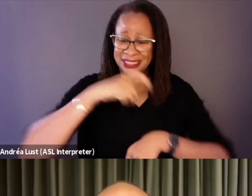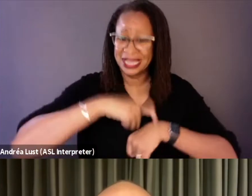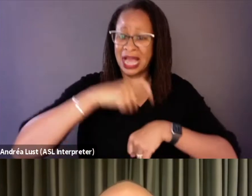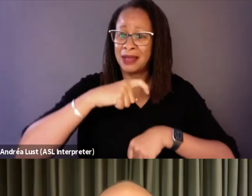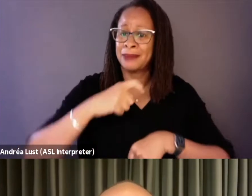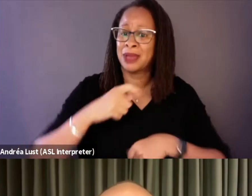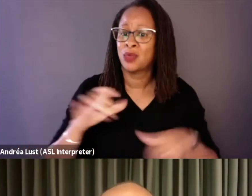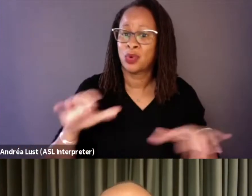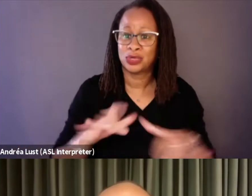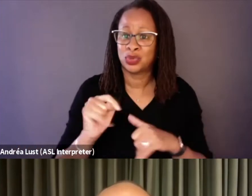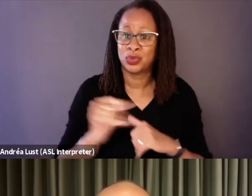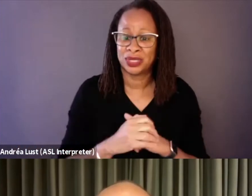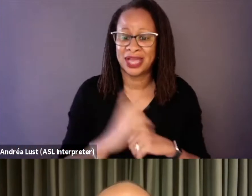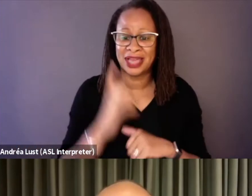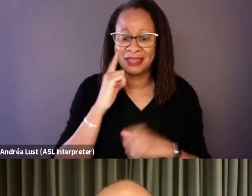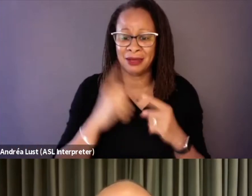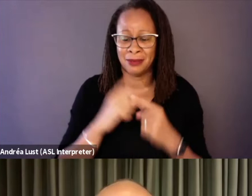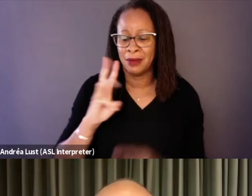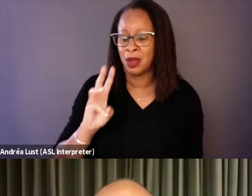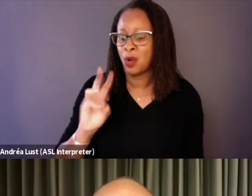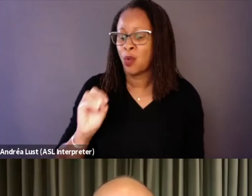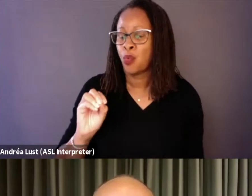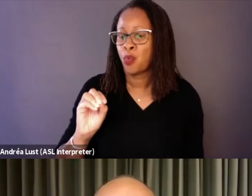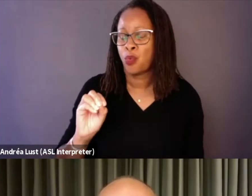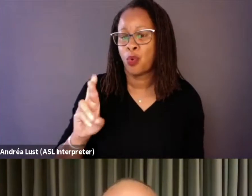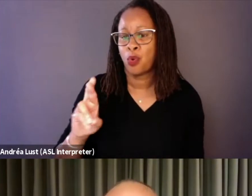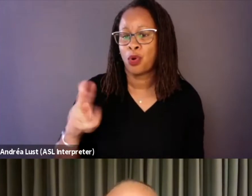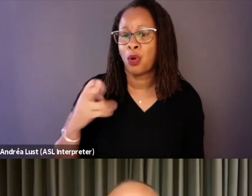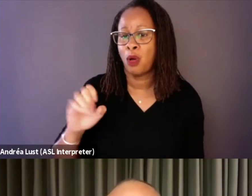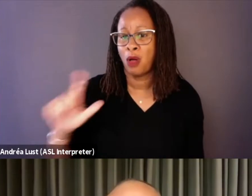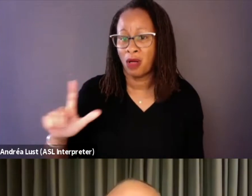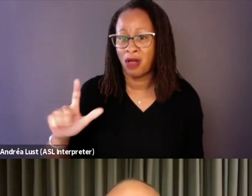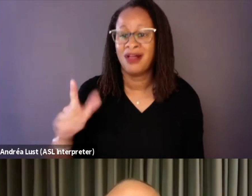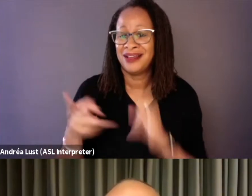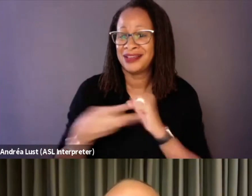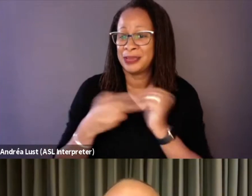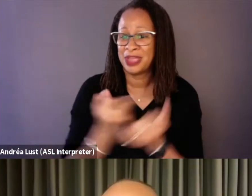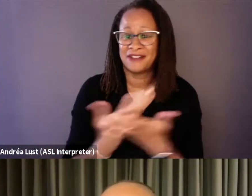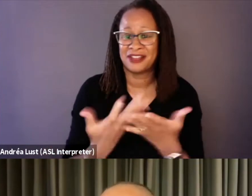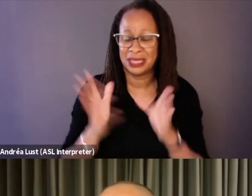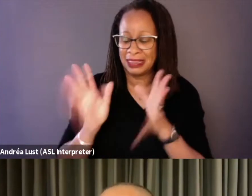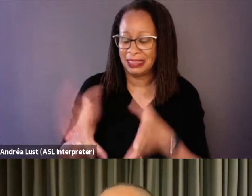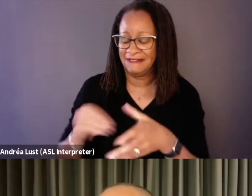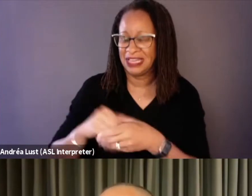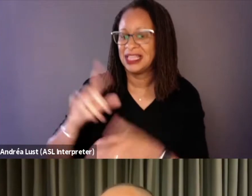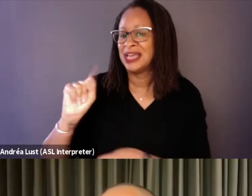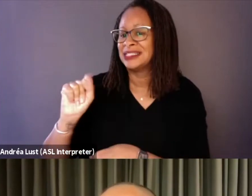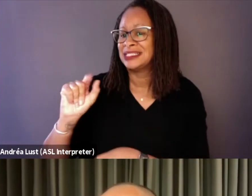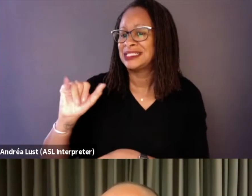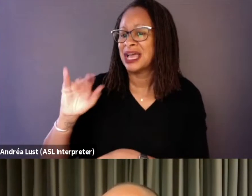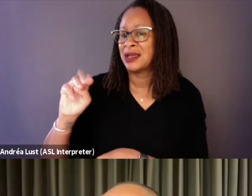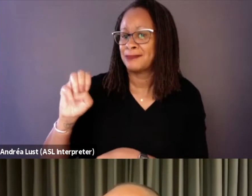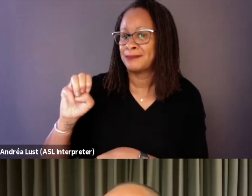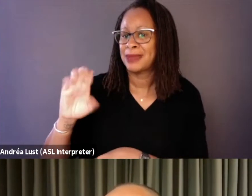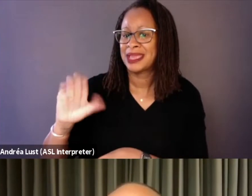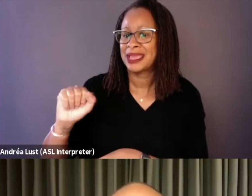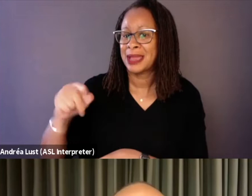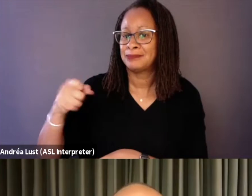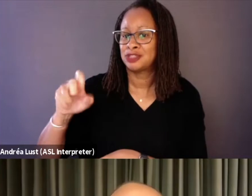I mean, I think about Warhol just keeping everything and putting it in those time capsules. And I think maybe for the first time culturally,